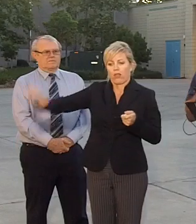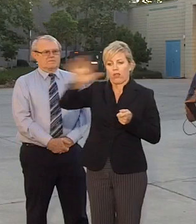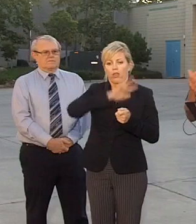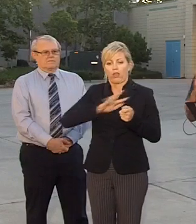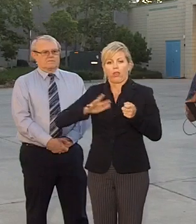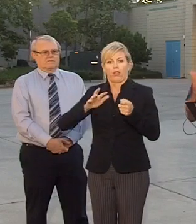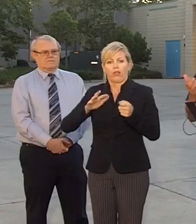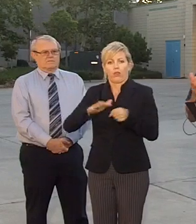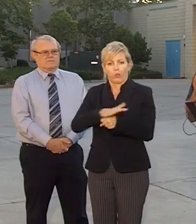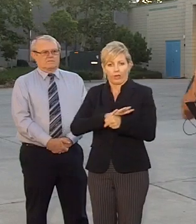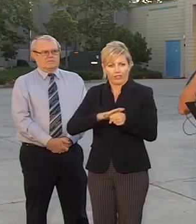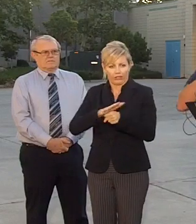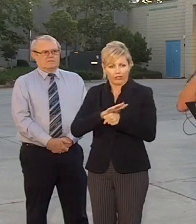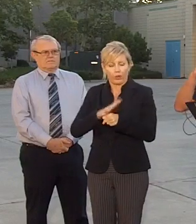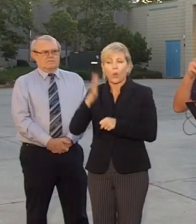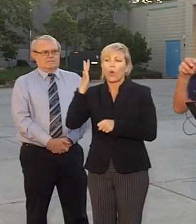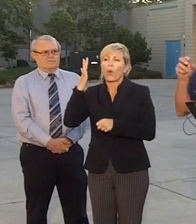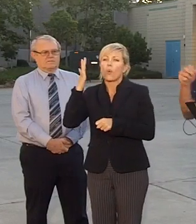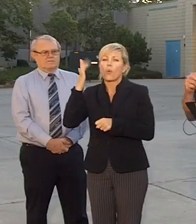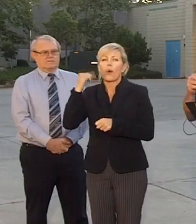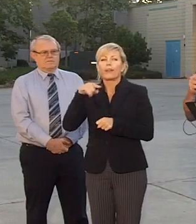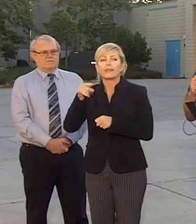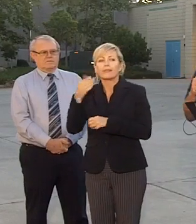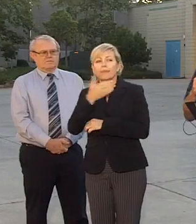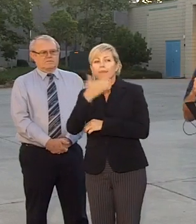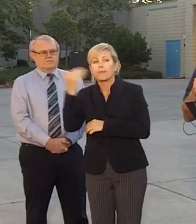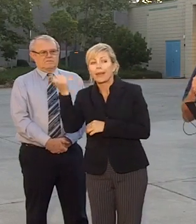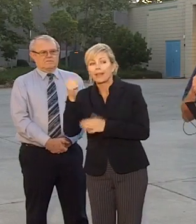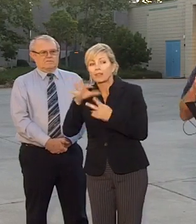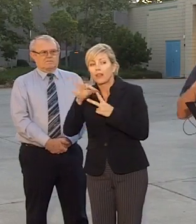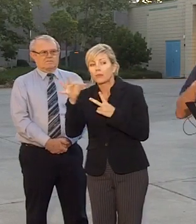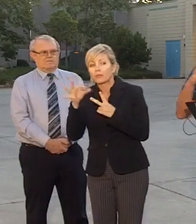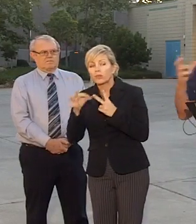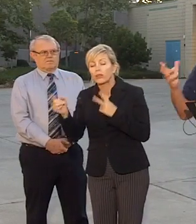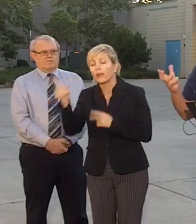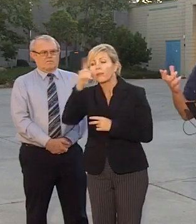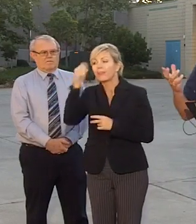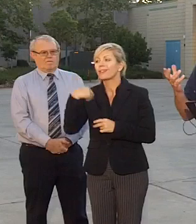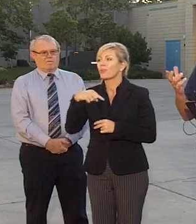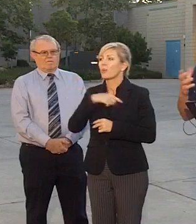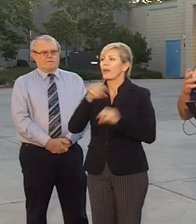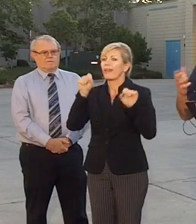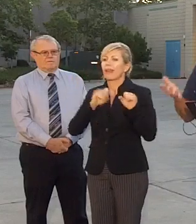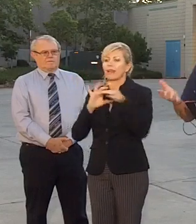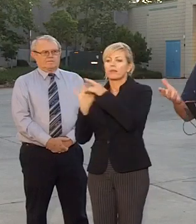for resources as each individual fire we're going to be able to look at them on a let's